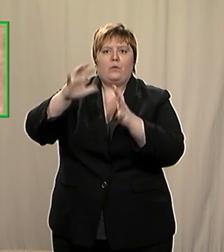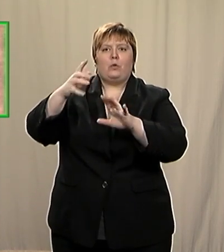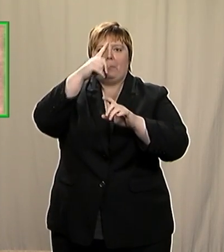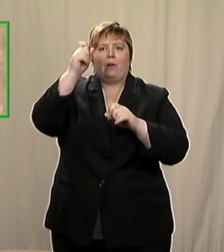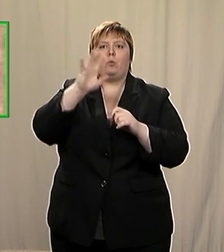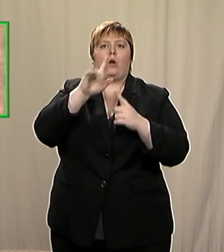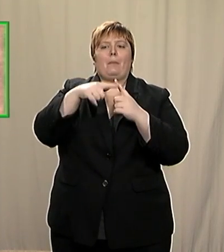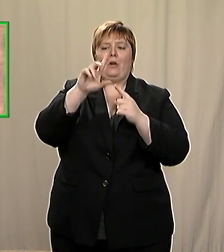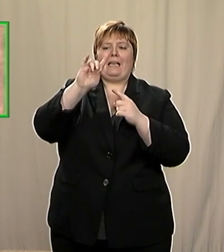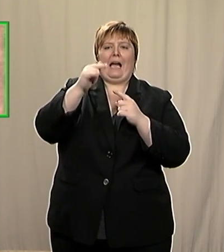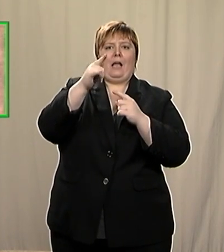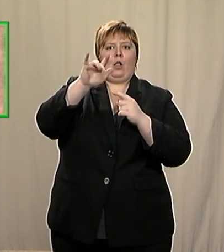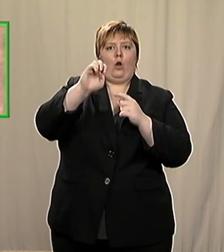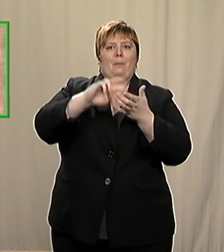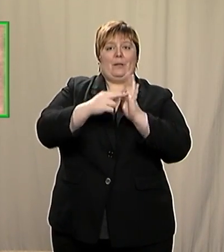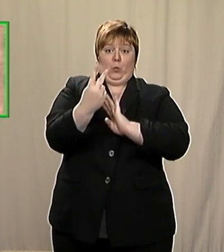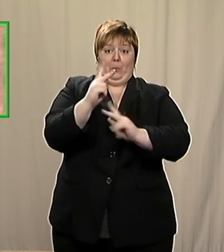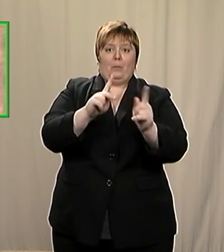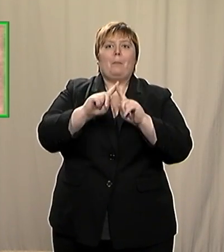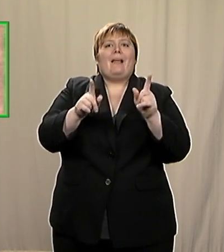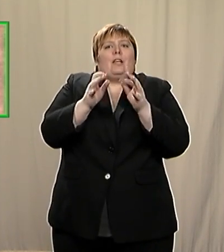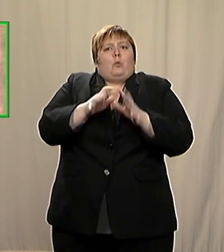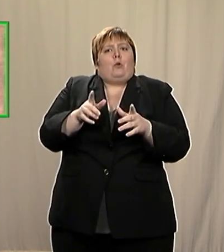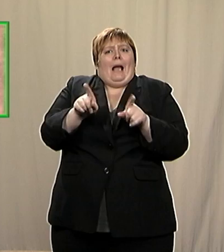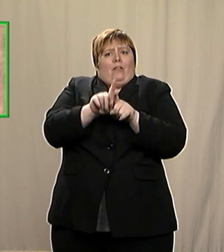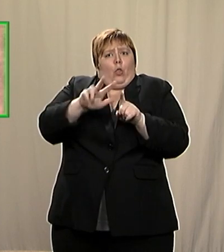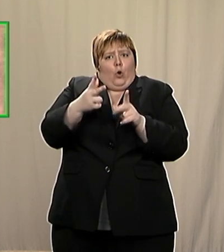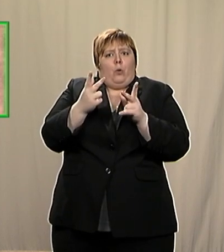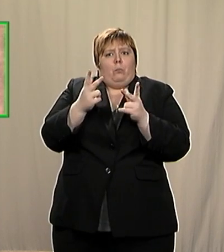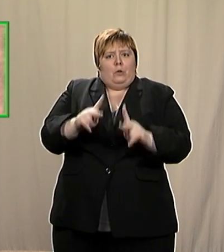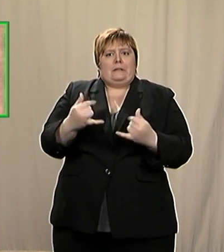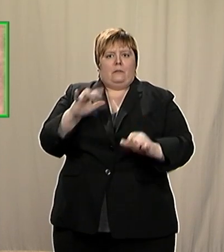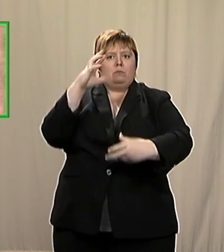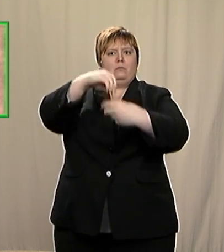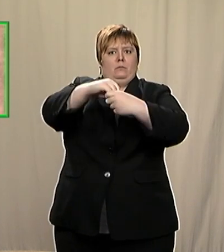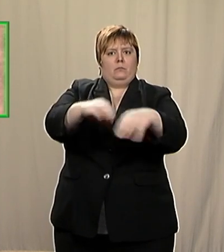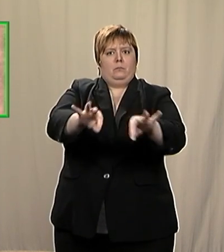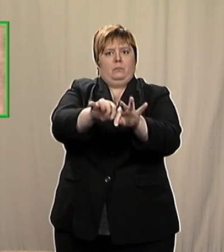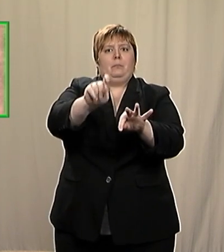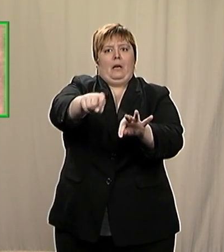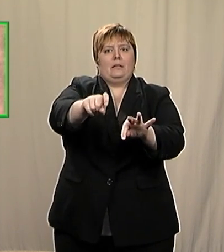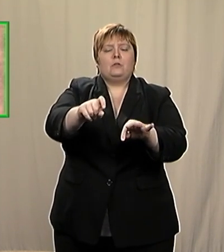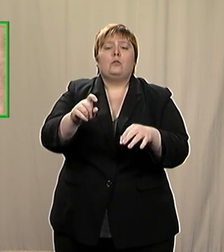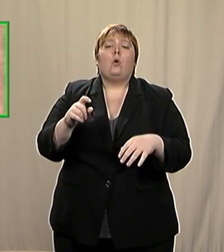Let's take a look at what Belanger has talked about.